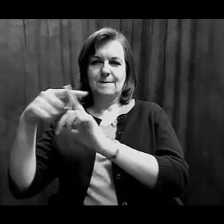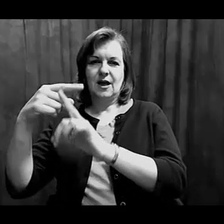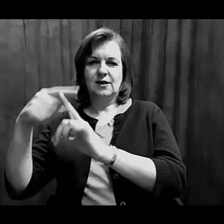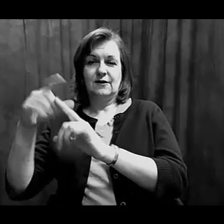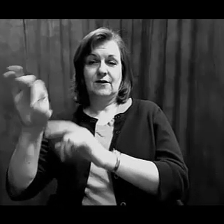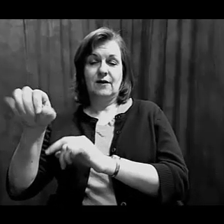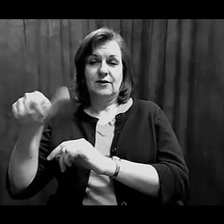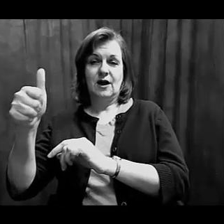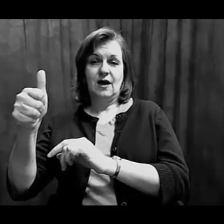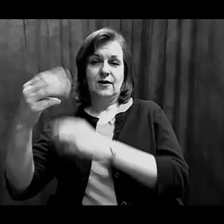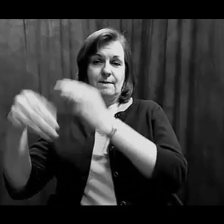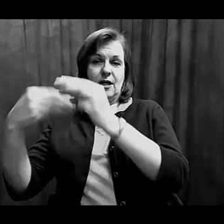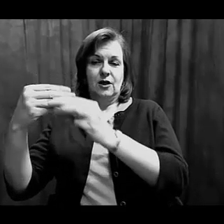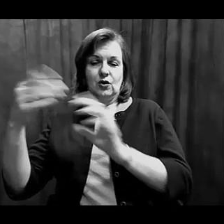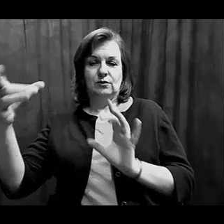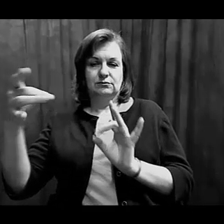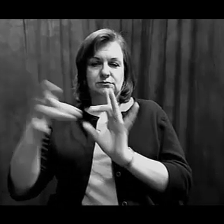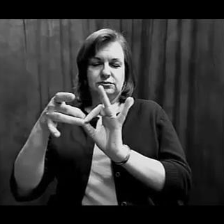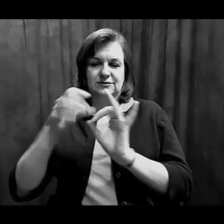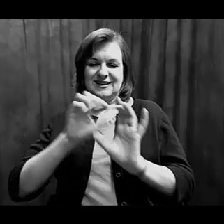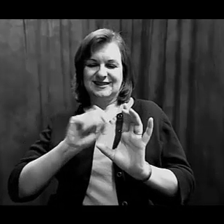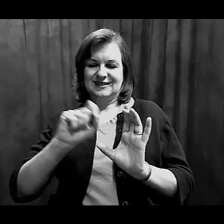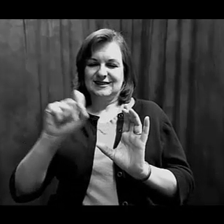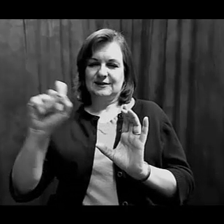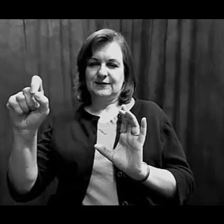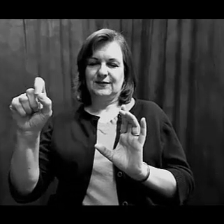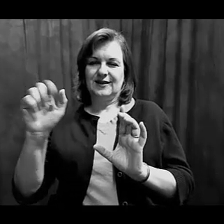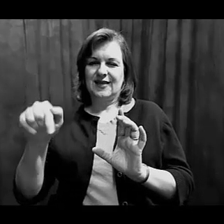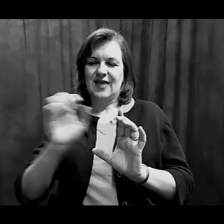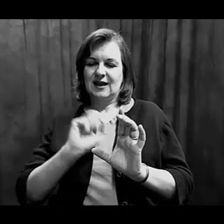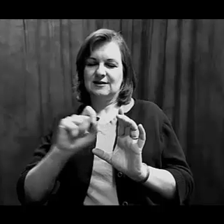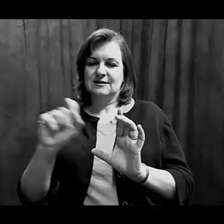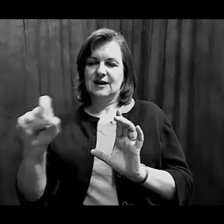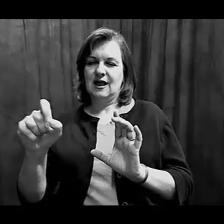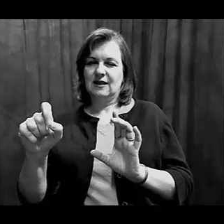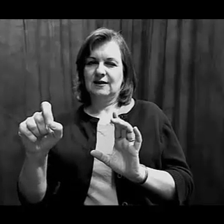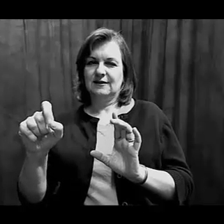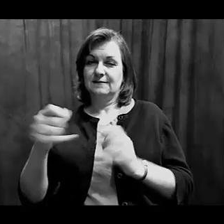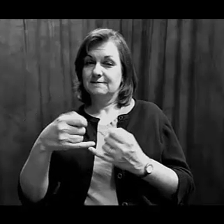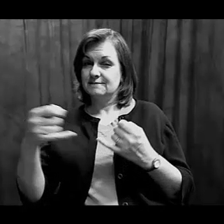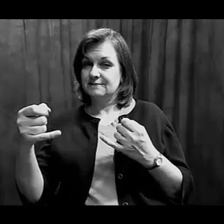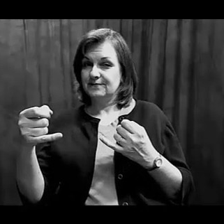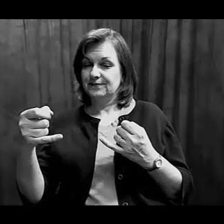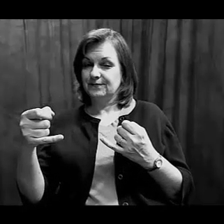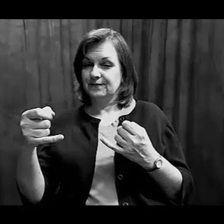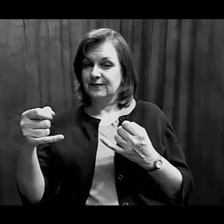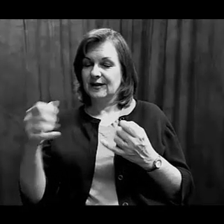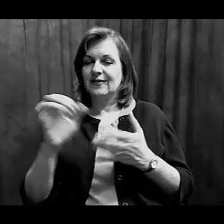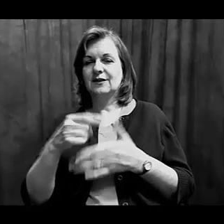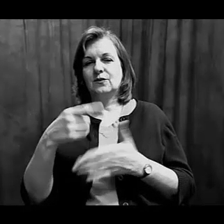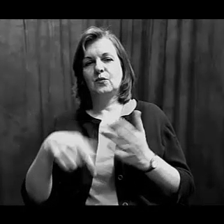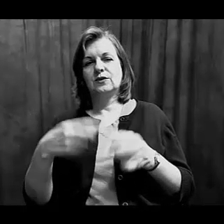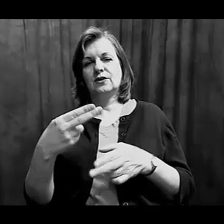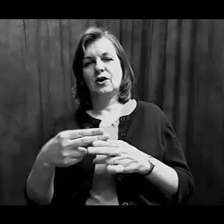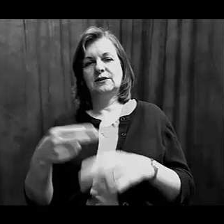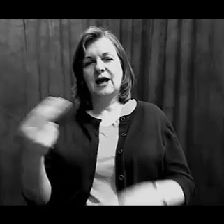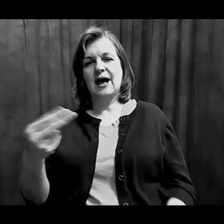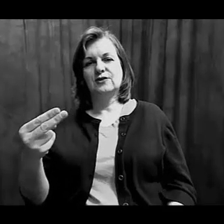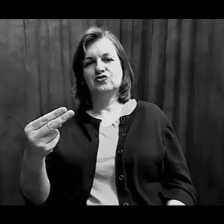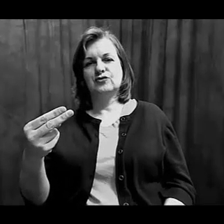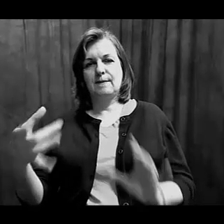water molecule #1 - and the positive of water molecule #2 that dotted line in between